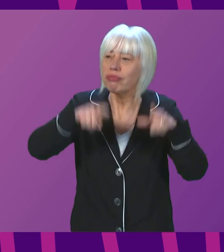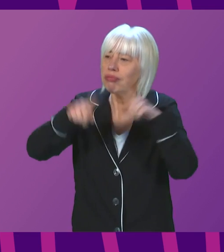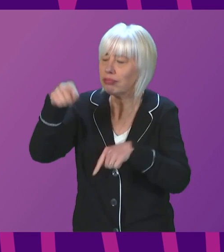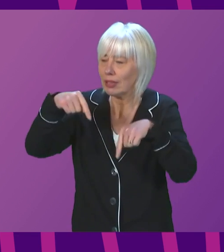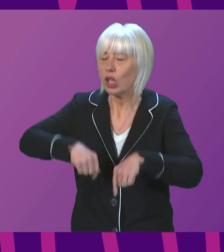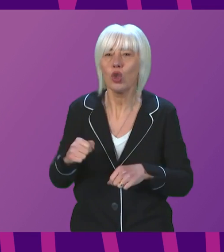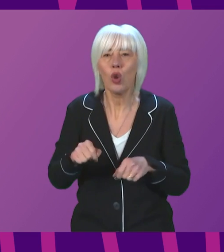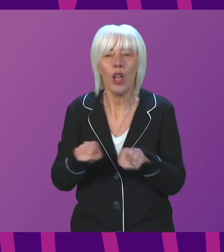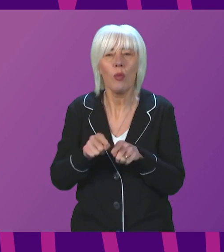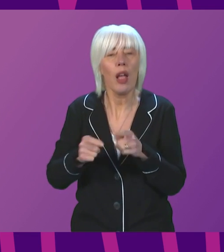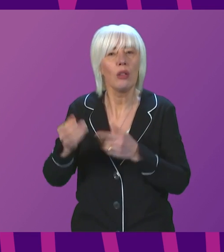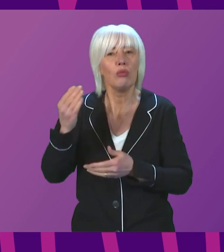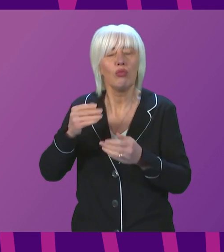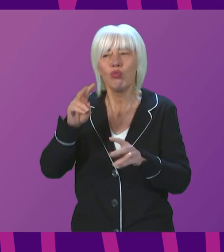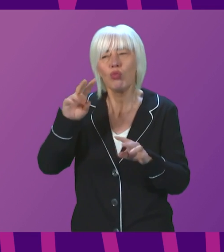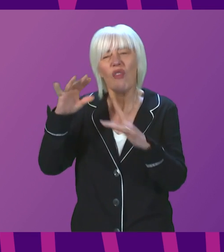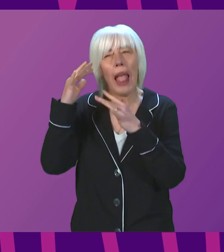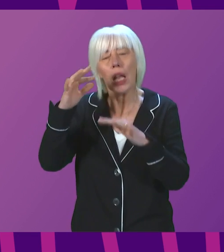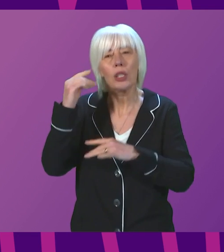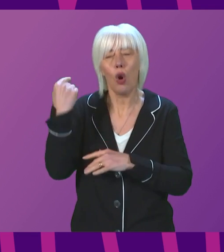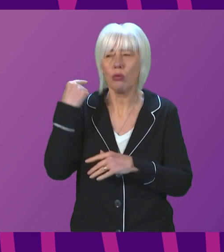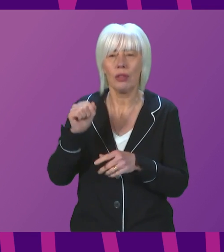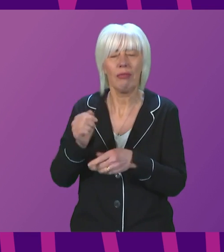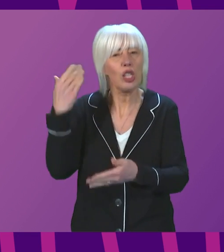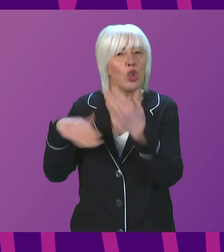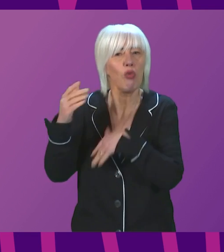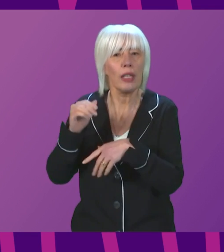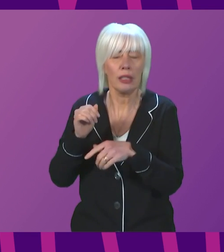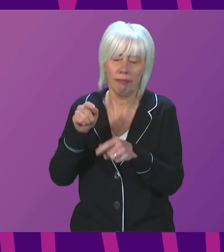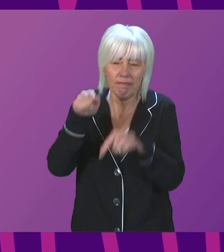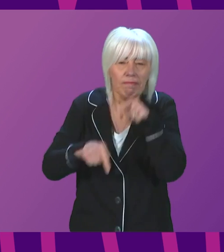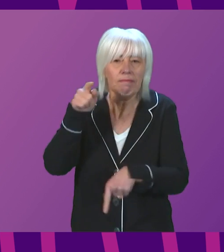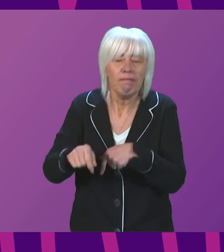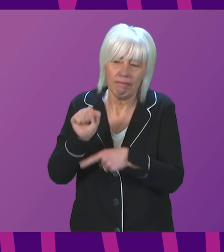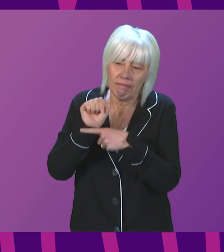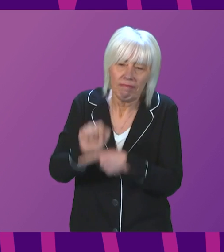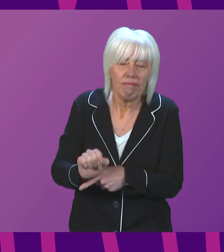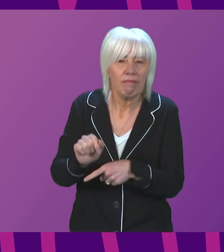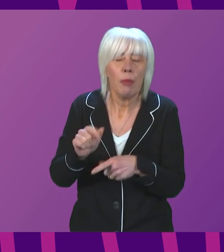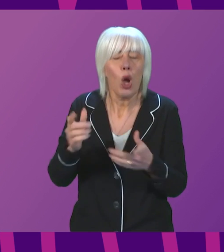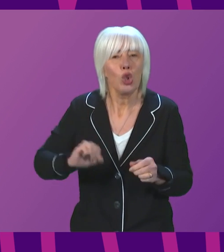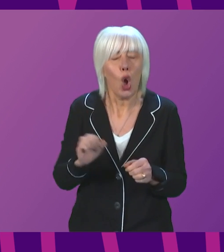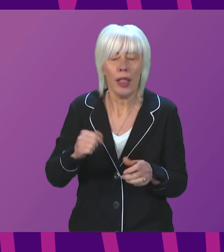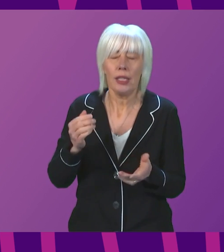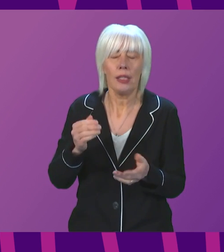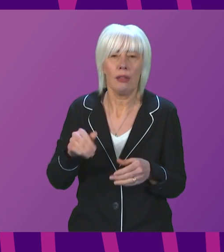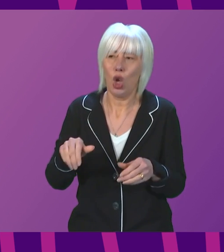on historic injustice and persecution. Let us be clear: Scotland is an inclusive nation, and our commitment to human rights